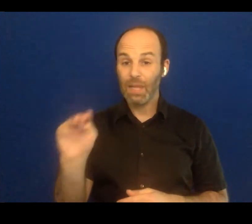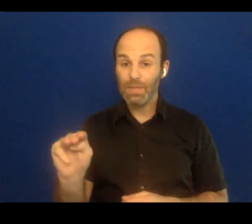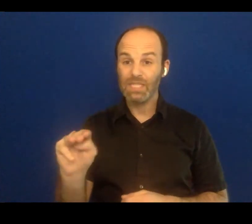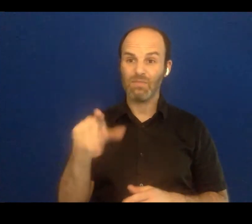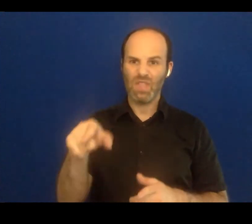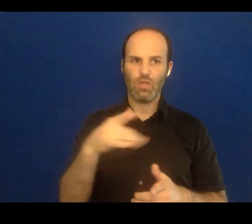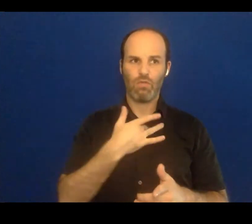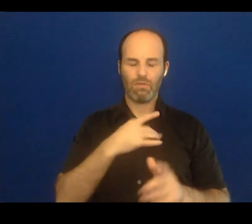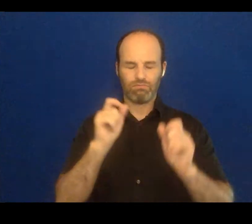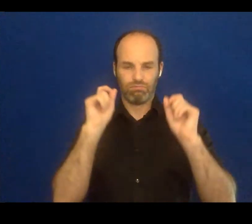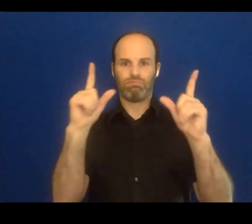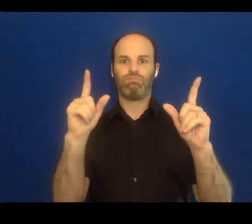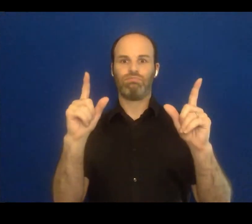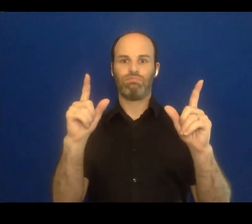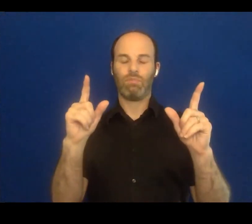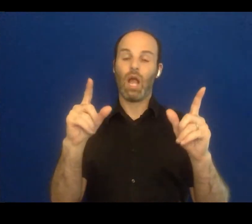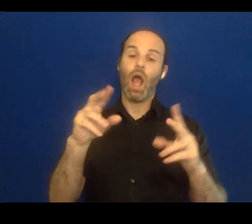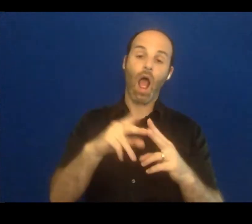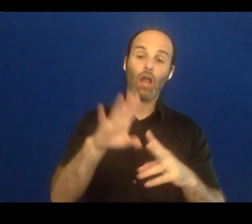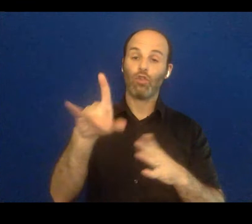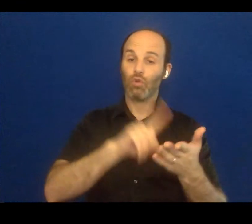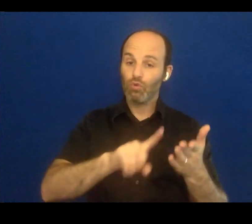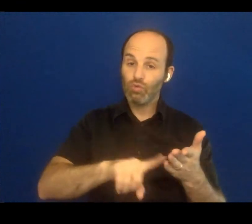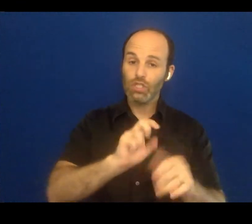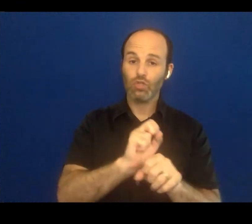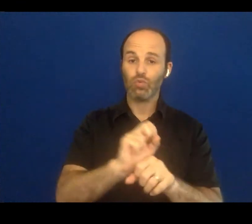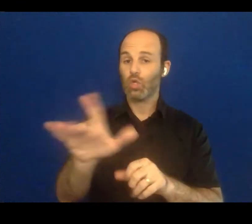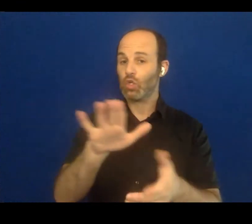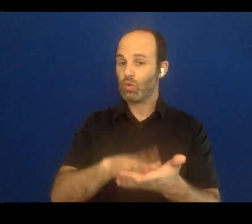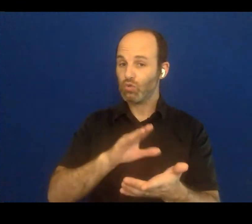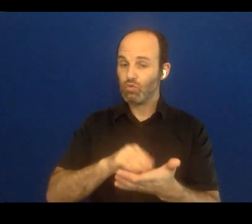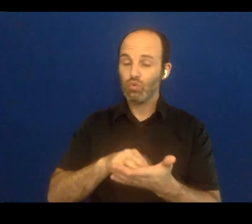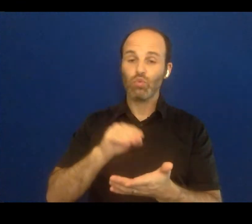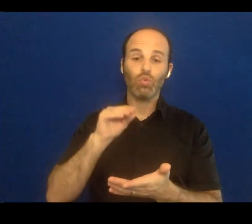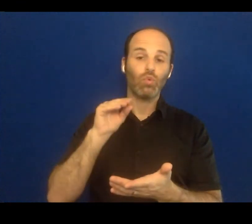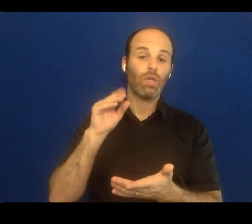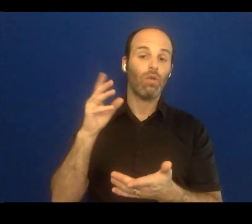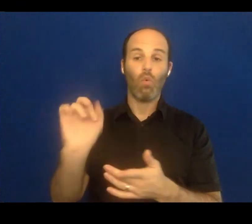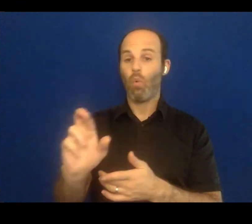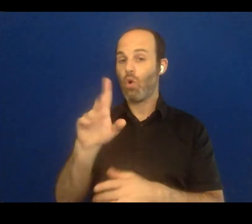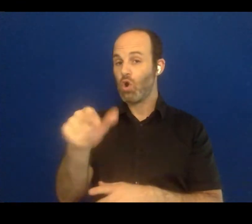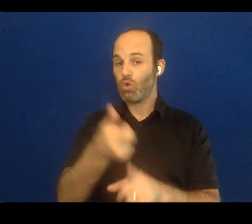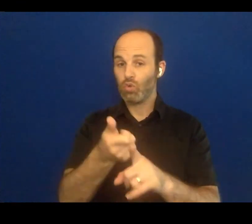SURPRISING TO YOU IN EITHER YOUR RESEARCH WORK, SCHOOLING, SOMETHING THAT YOU HAVE EXPERIENCED PERSONALLY OR